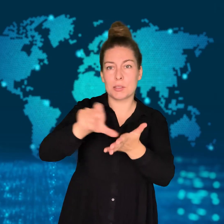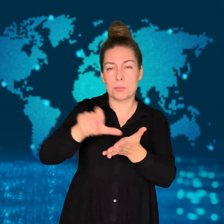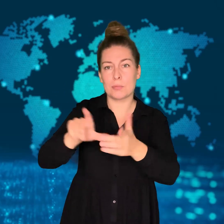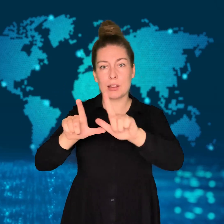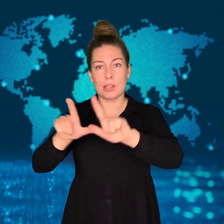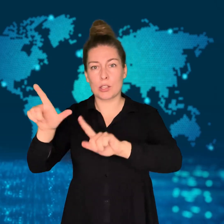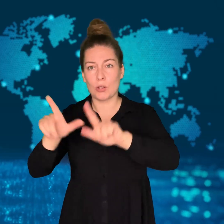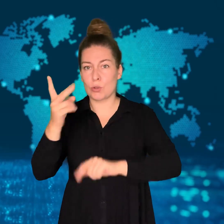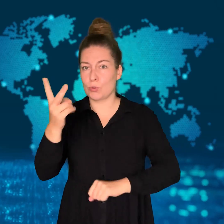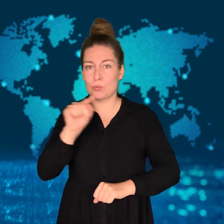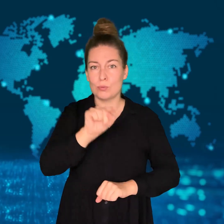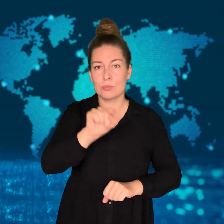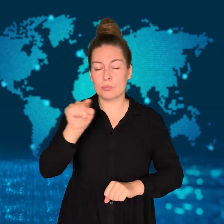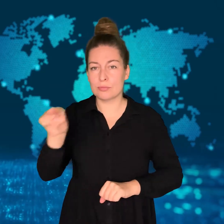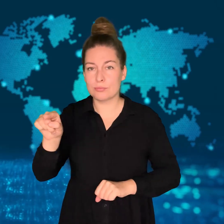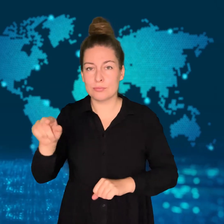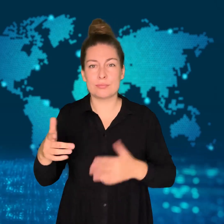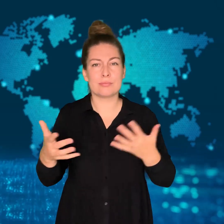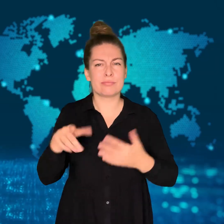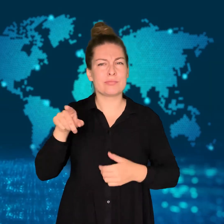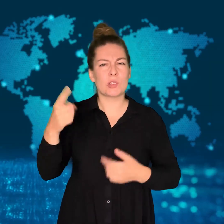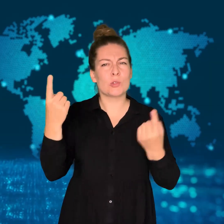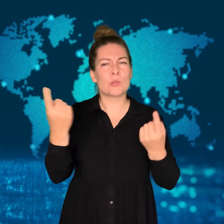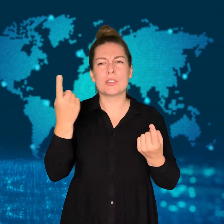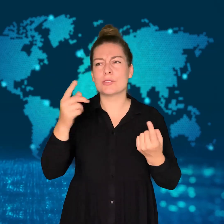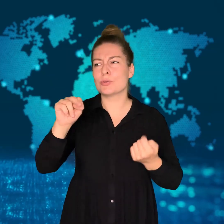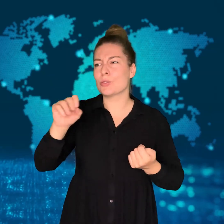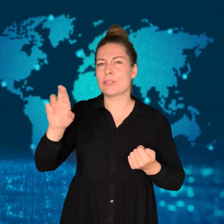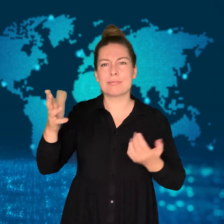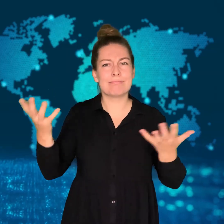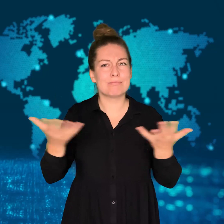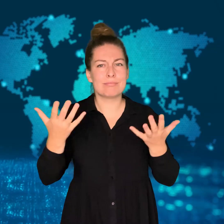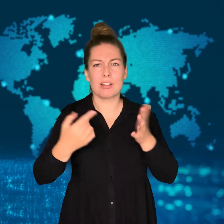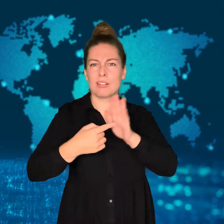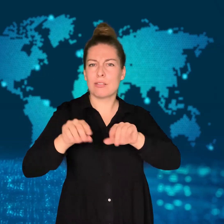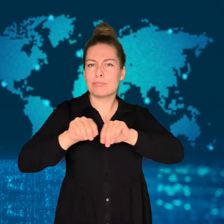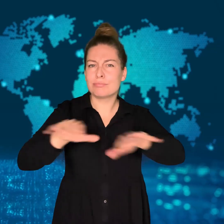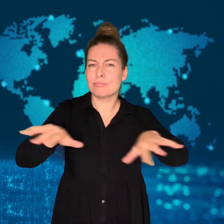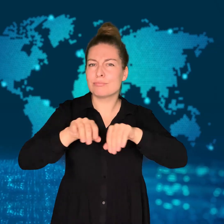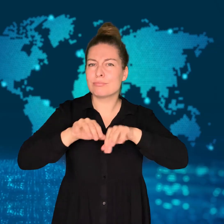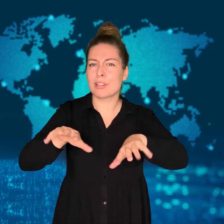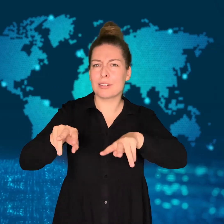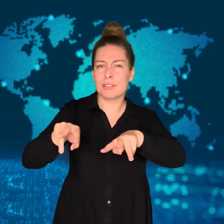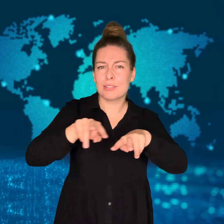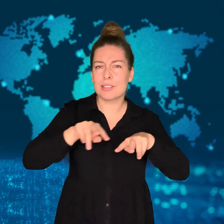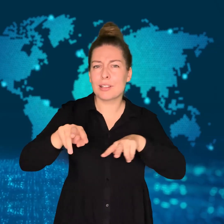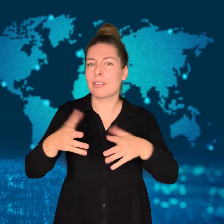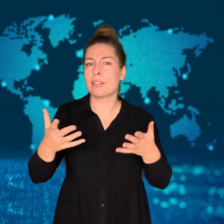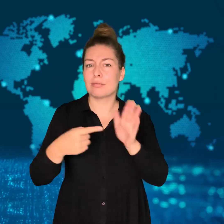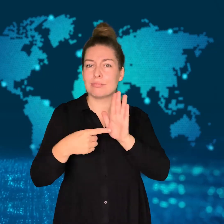and often danced to music on the short videos. Noor lived in Iraq.